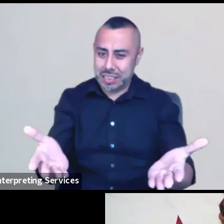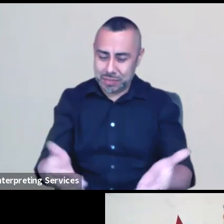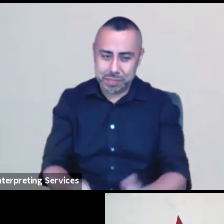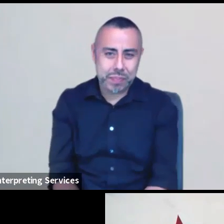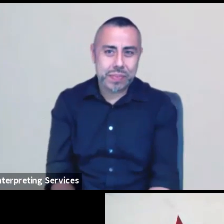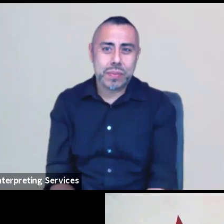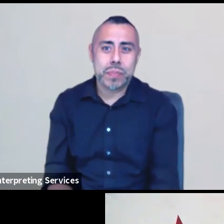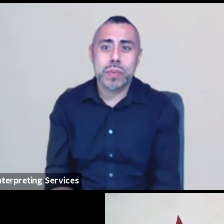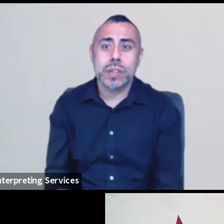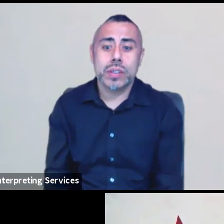Yes.